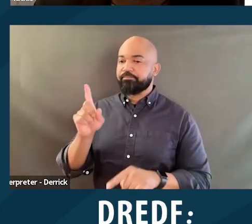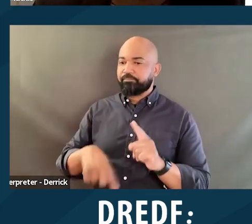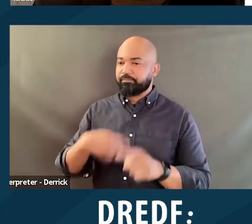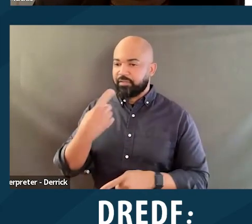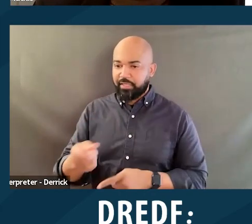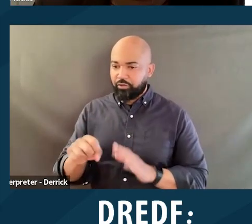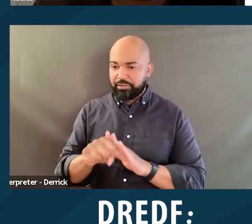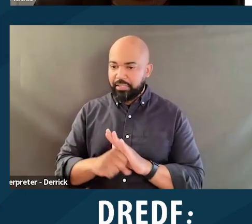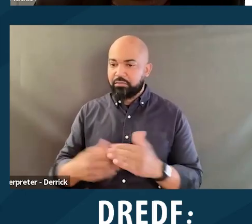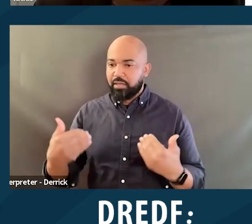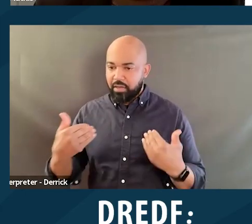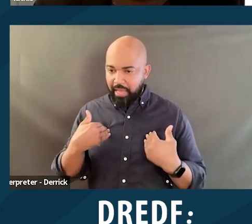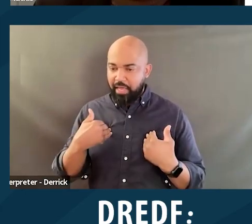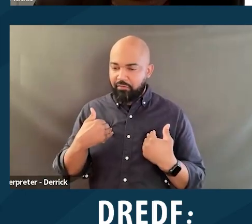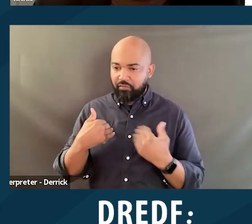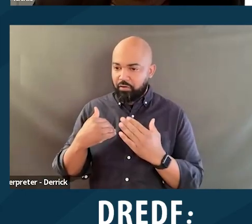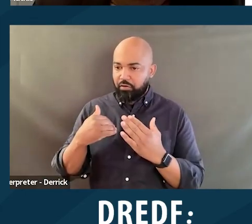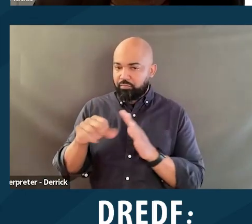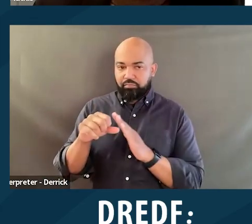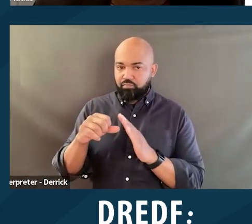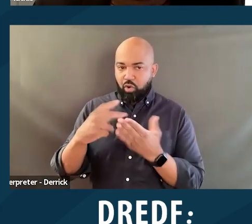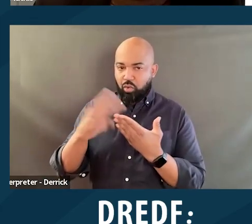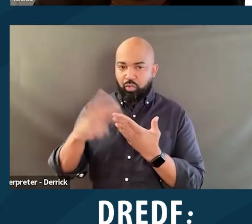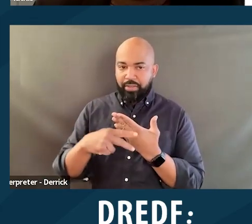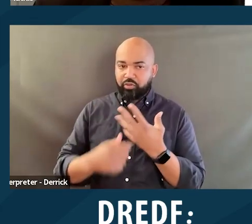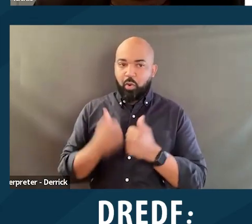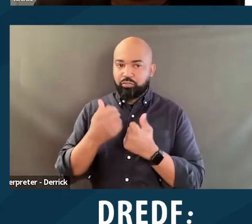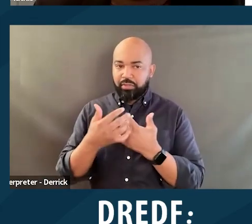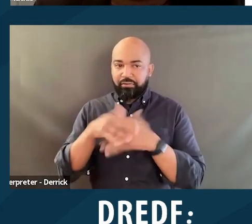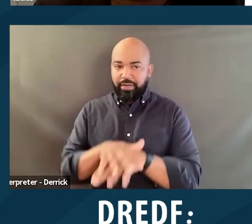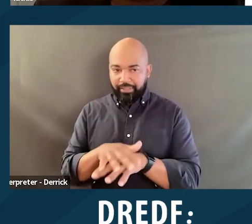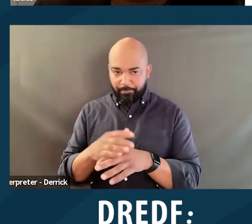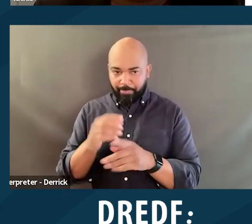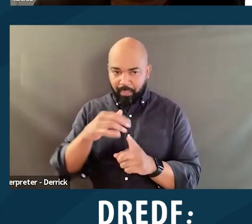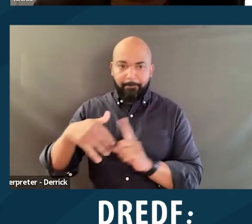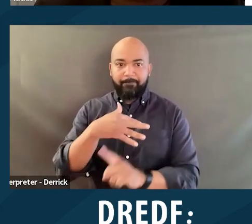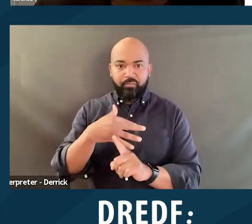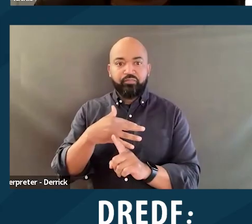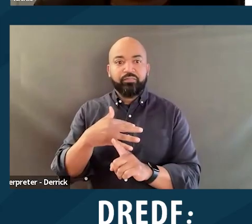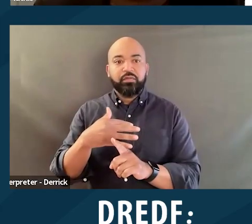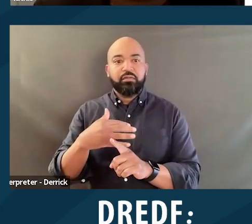integration provisions in the rule. So, they say HHS can't tell states to have programs in